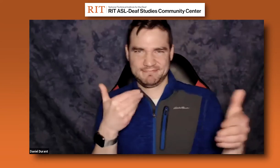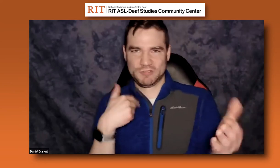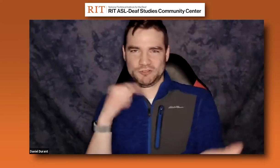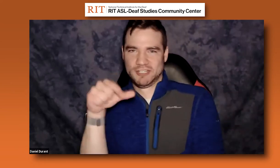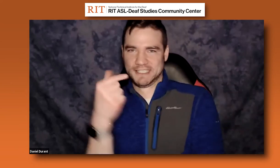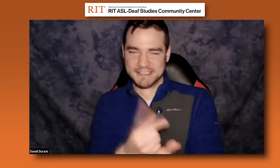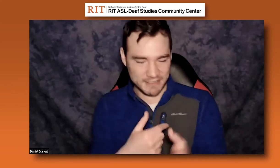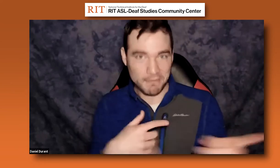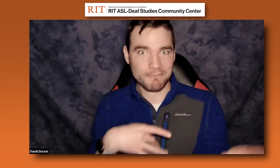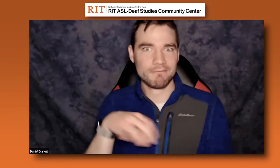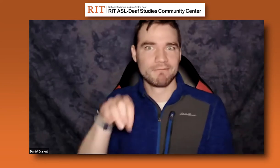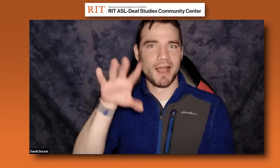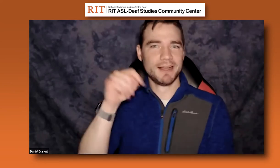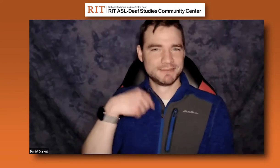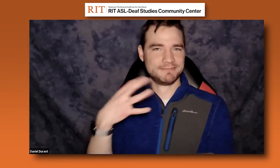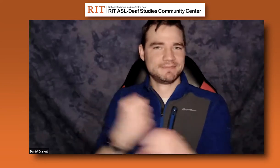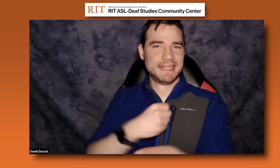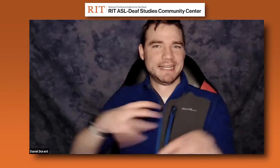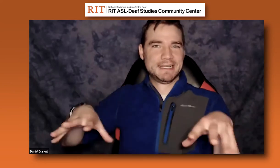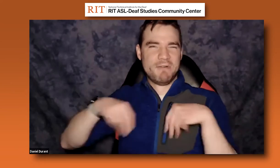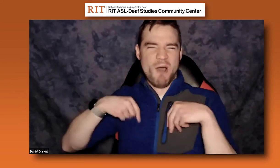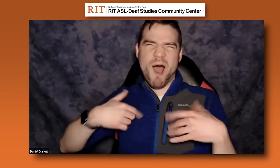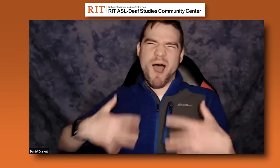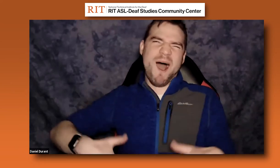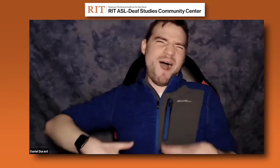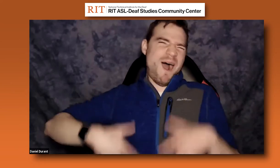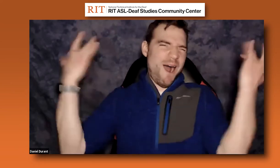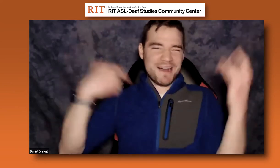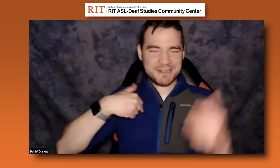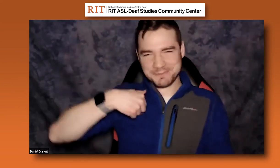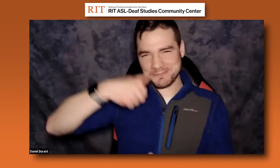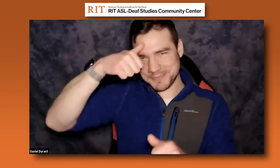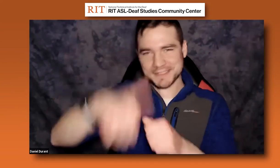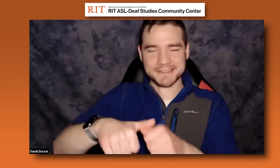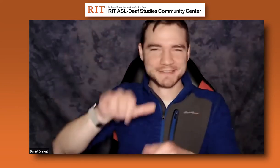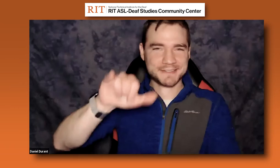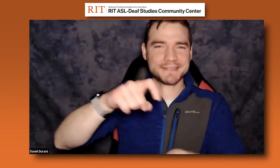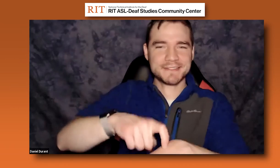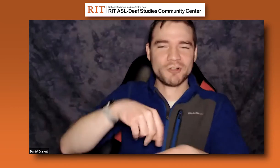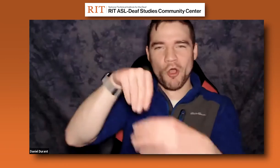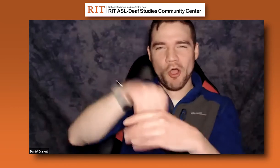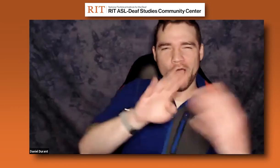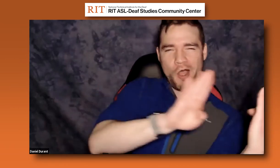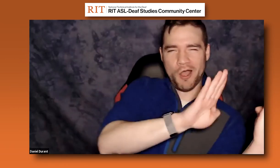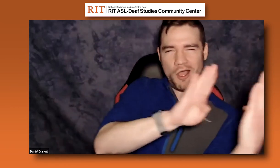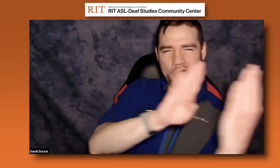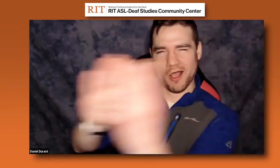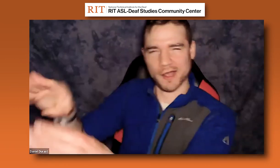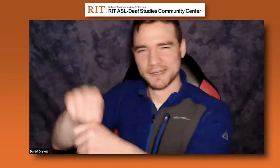You know, it was getting close to my high school graduation, and I finally found out that I was accepted.